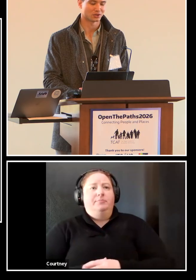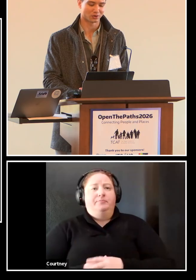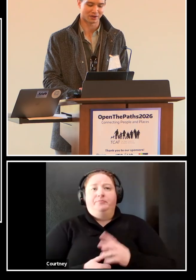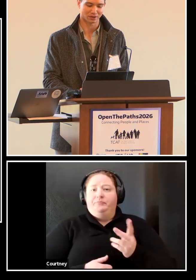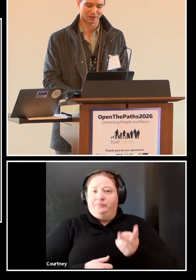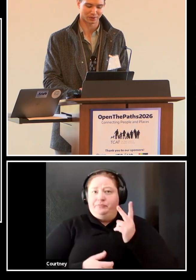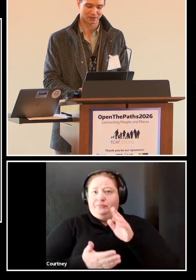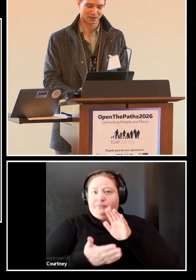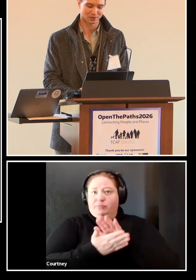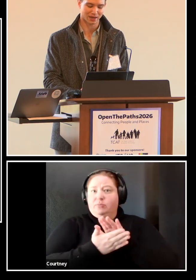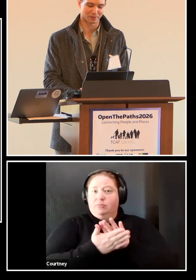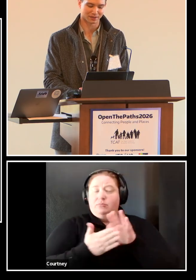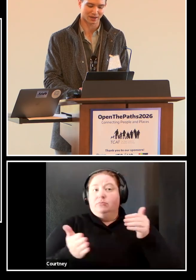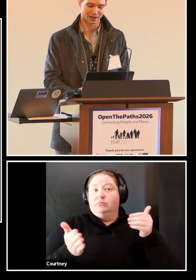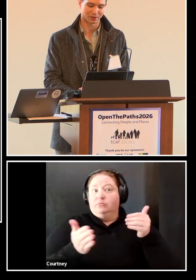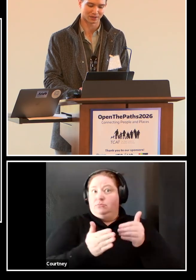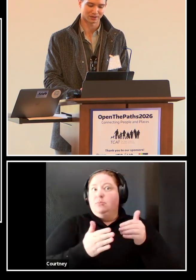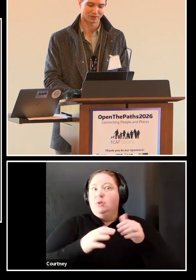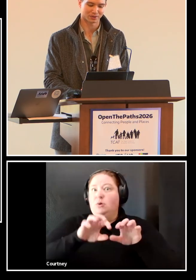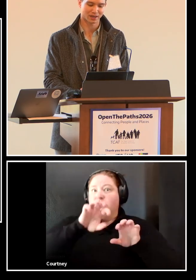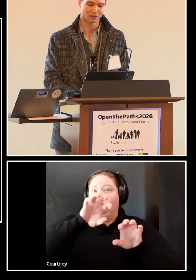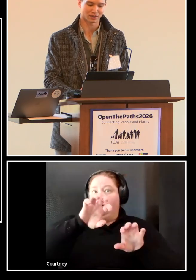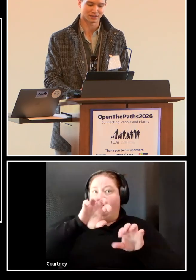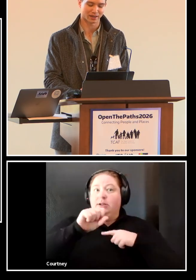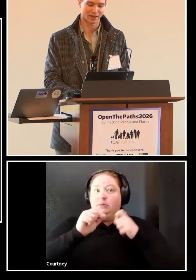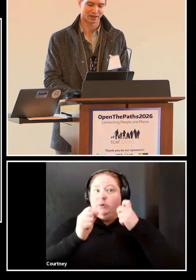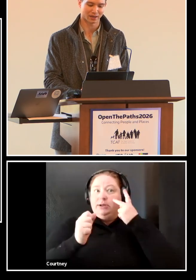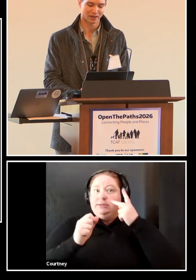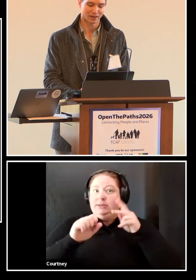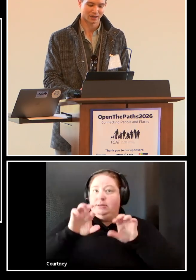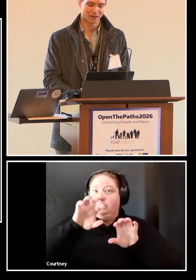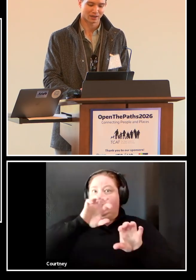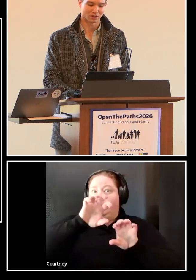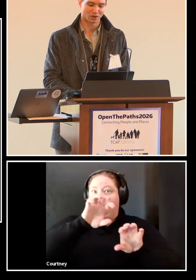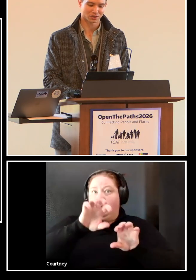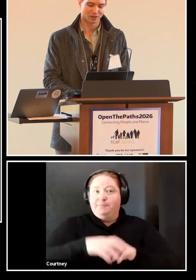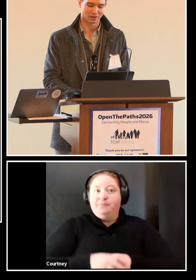geographically. We can see them side by side. And we can take a look and say, hey, the walkshed